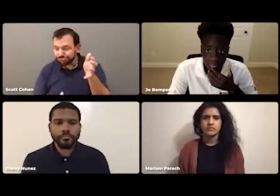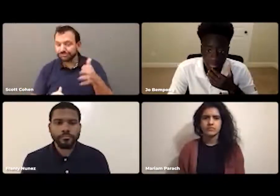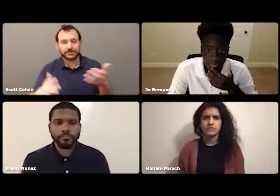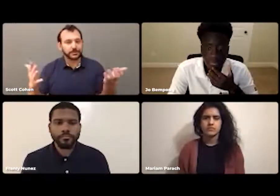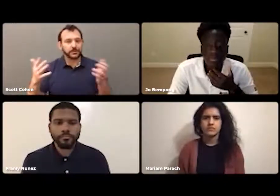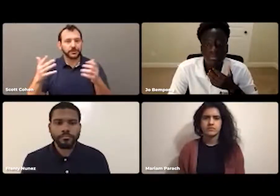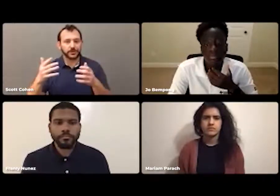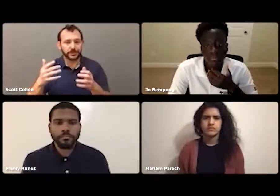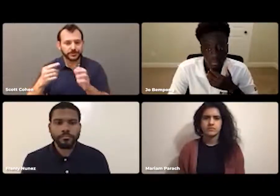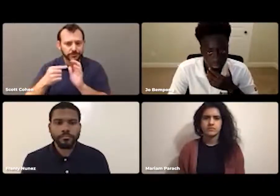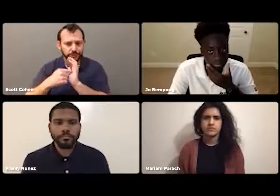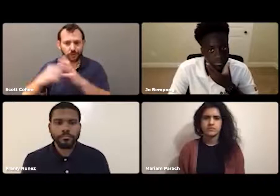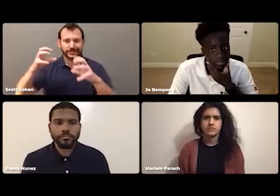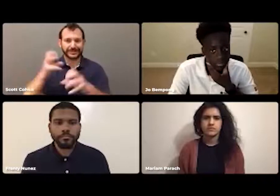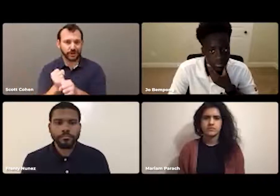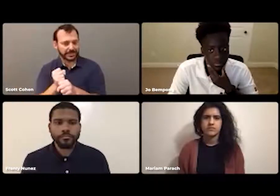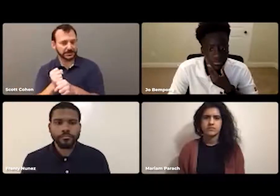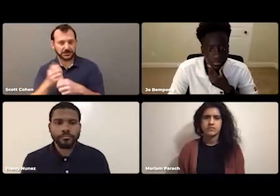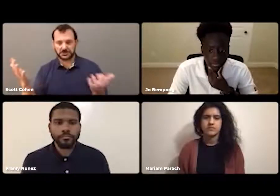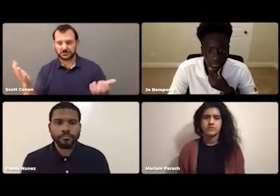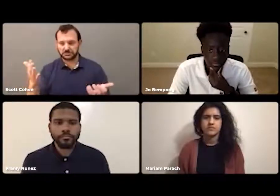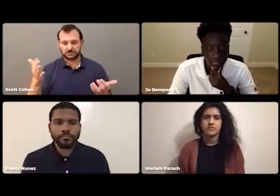You have a couple options when it comes to captions.